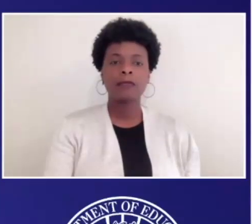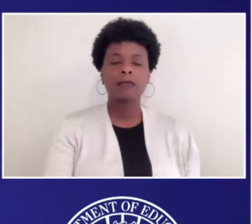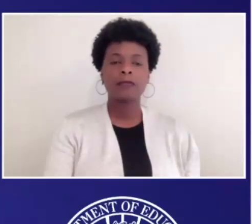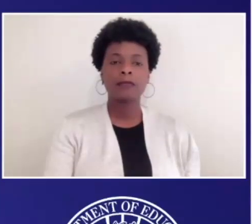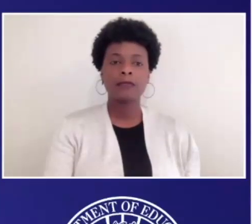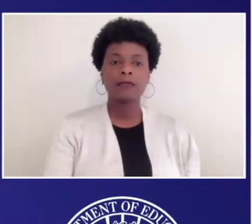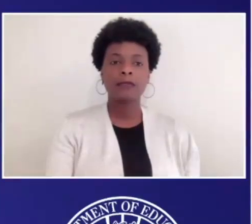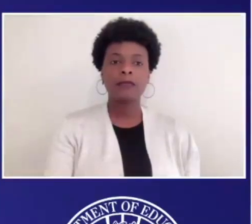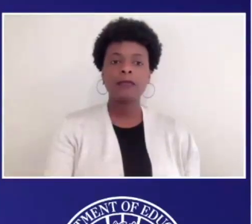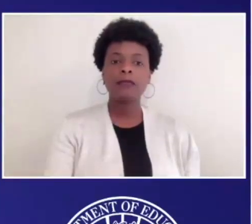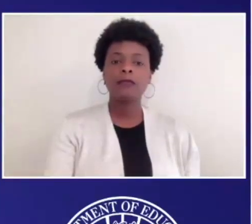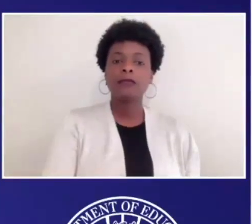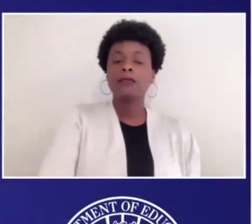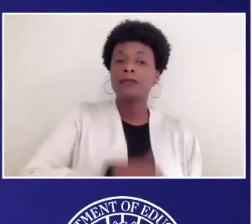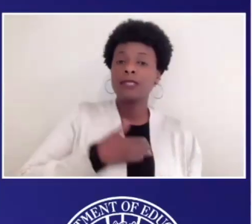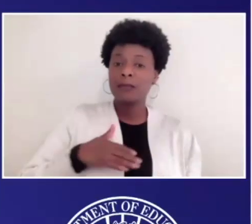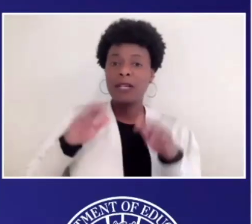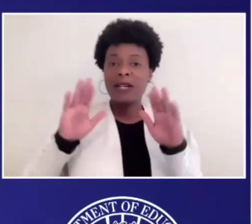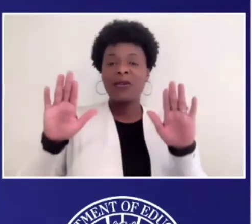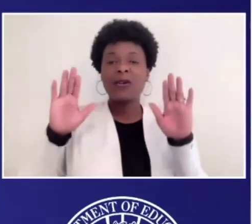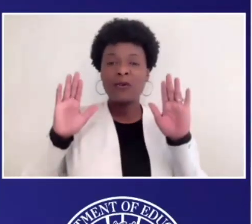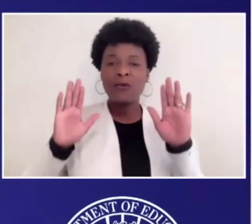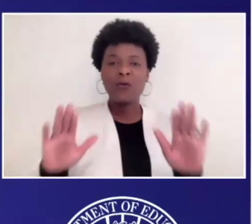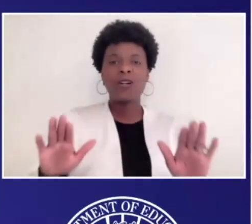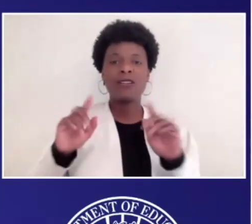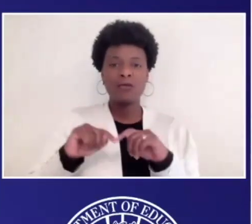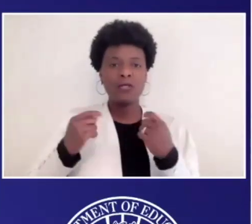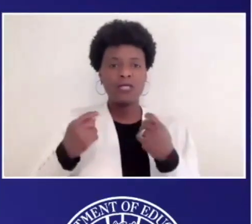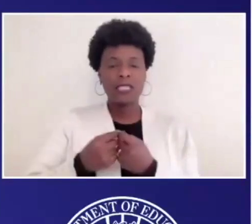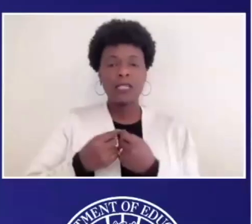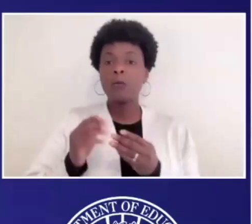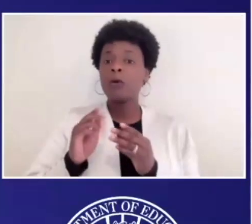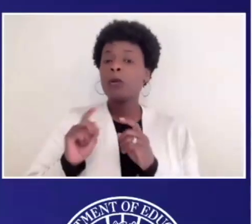My wonderful team is going to distribute your reg text to you.